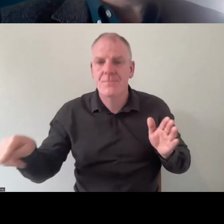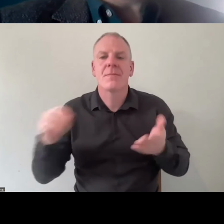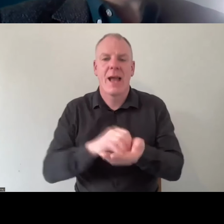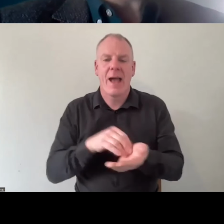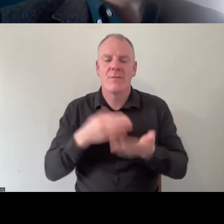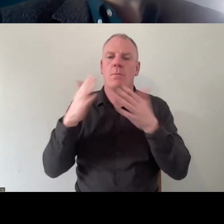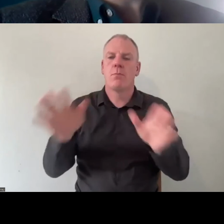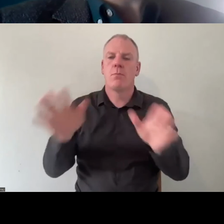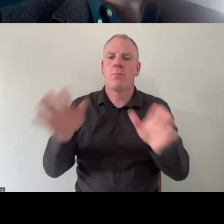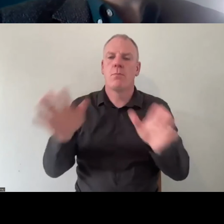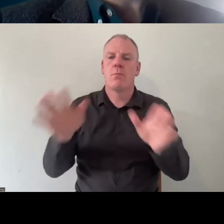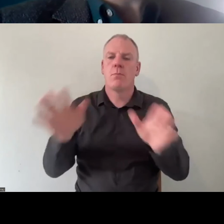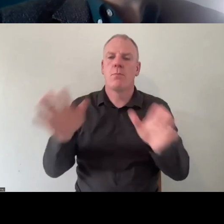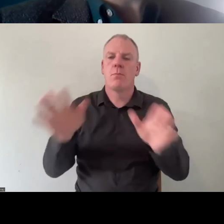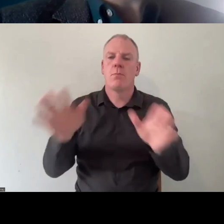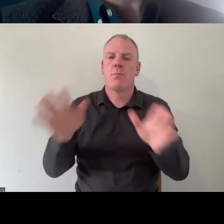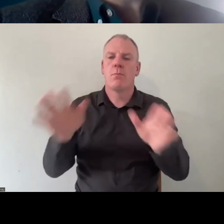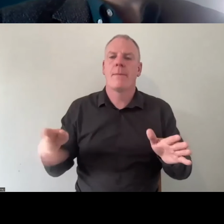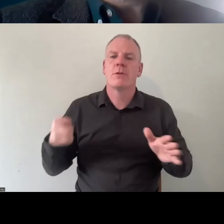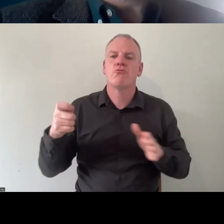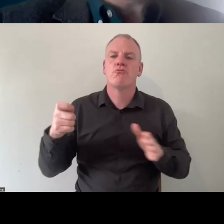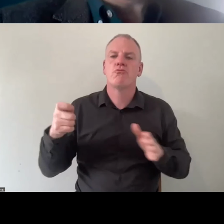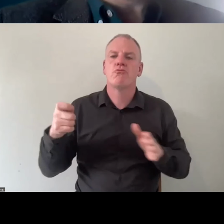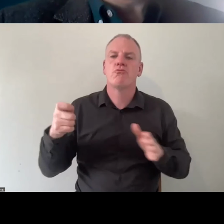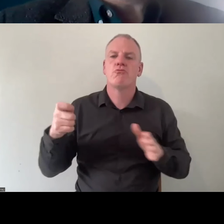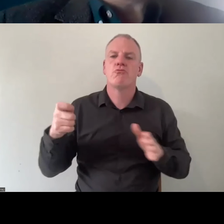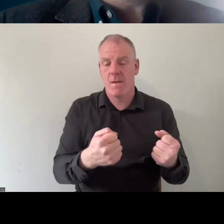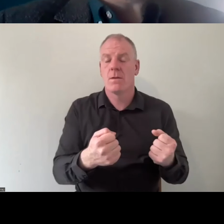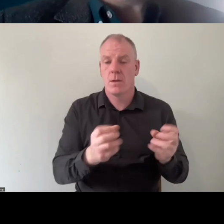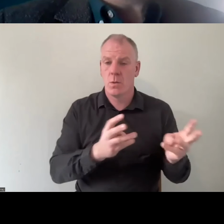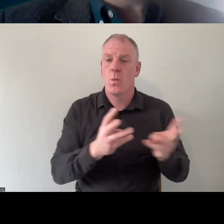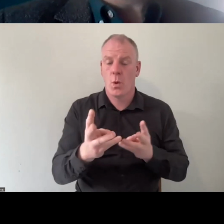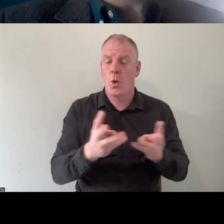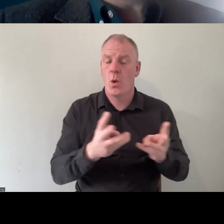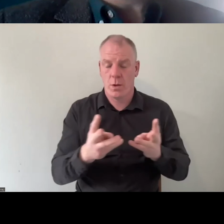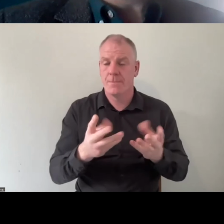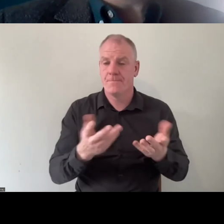or get someone to drive and load her power wheelchair in,